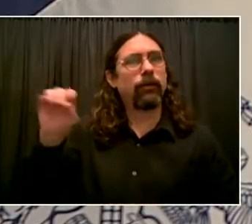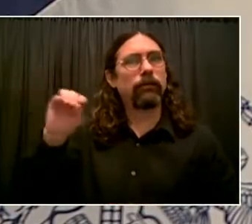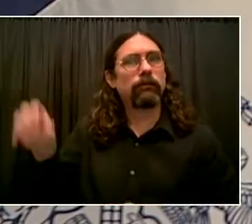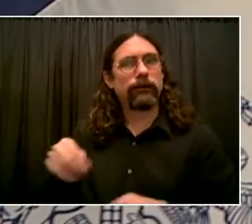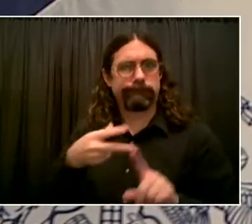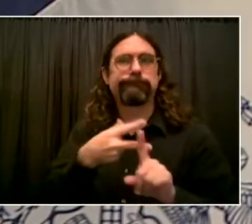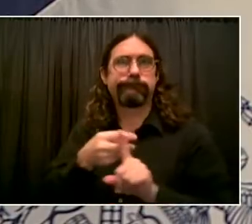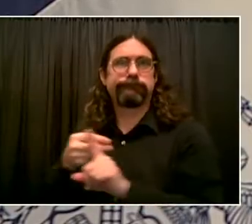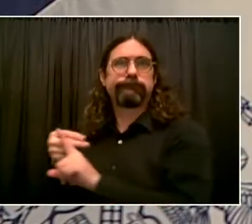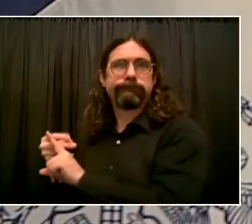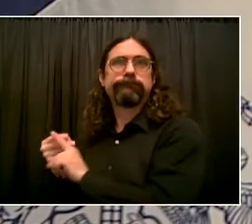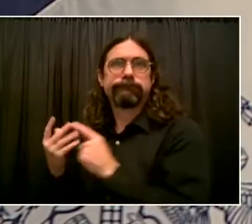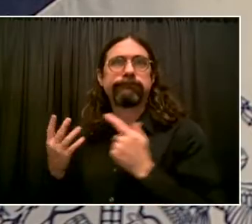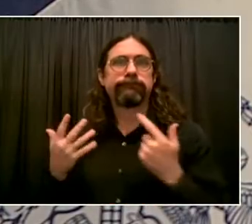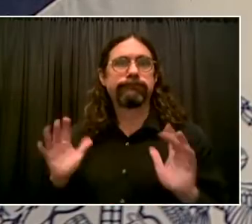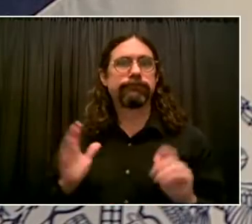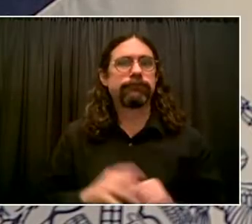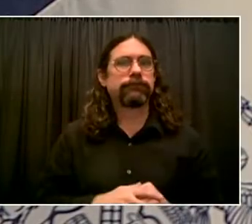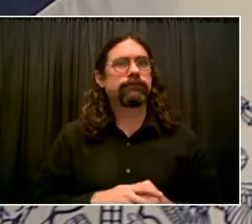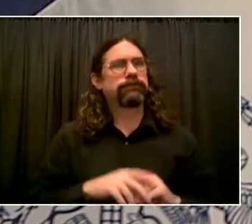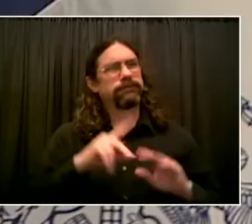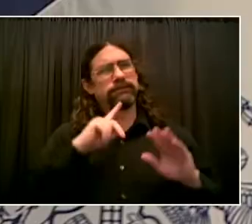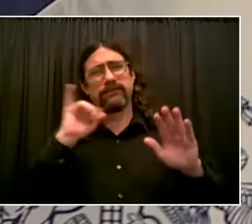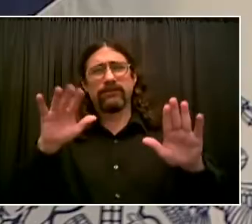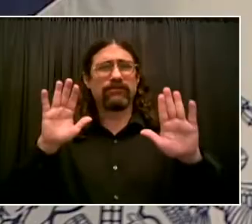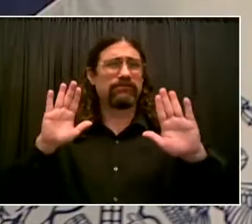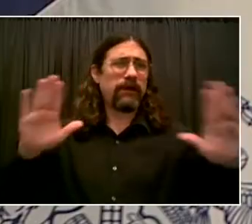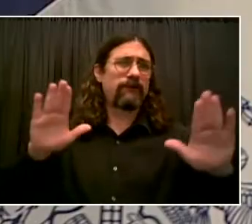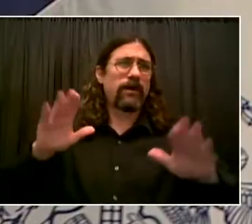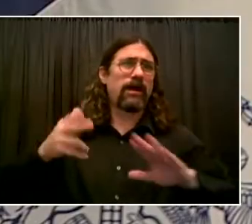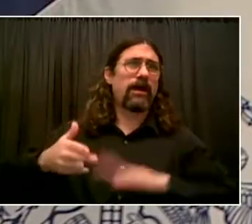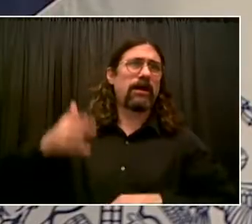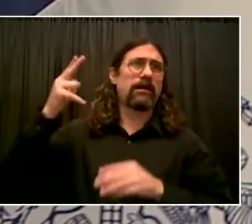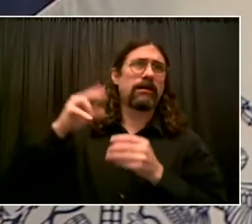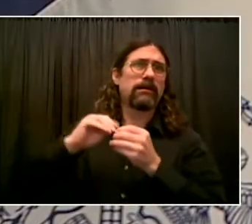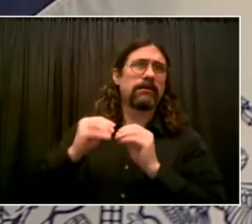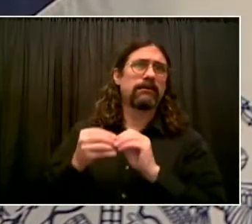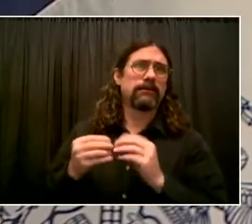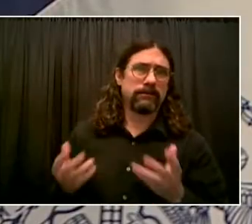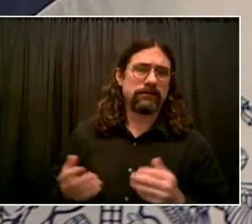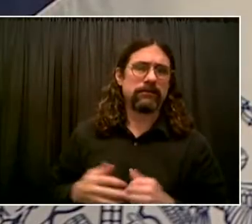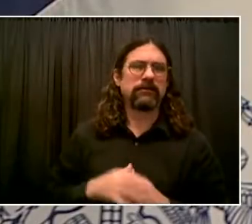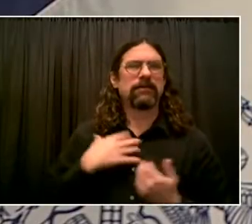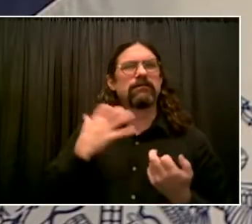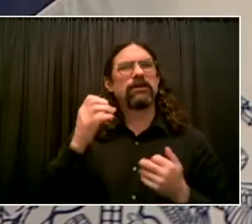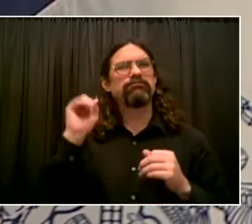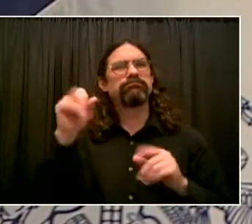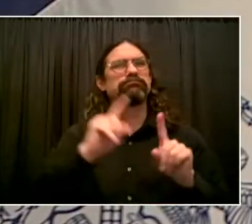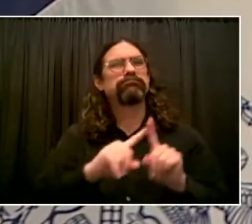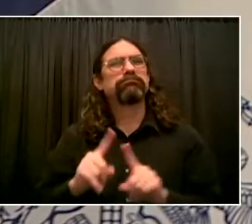THE CITY SFEA. 94% OF NEW YORK CITY WORKERS WERE FULLY VACCINATED. THAT IS A NUMBER